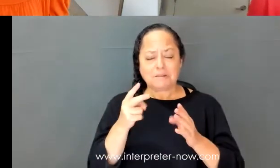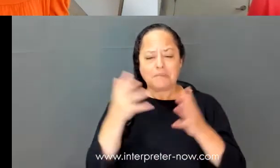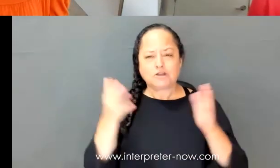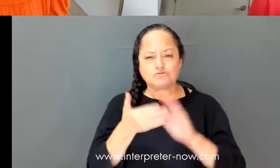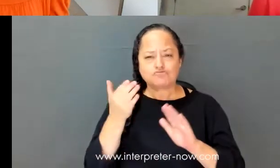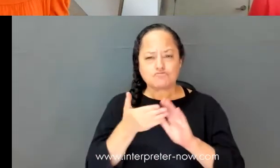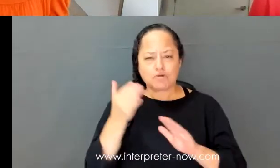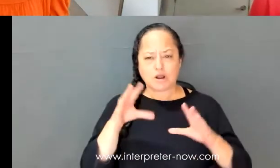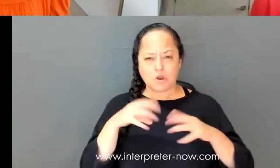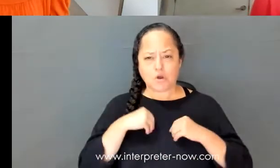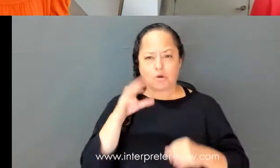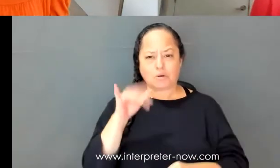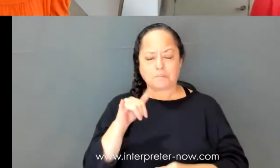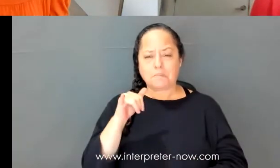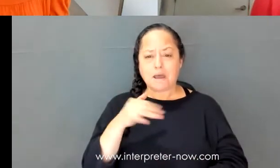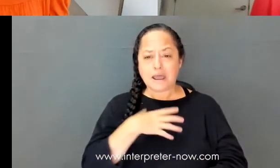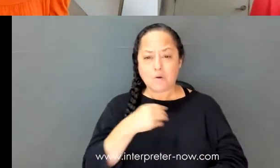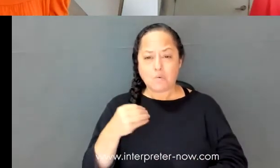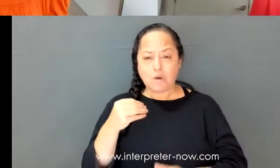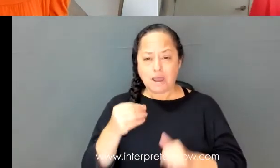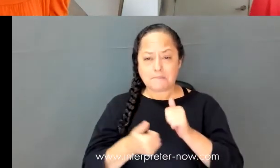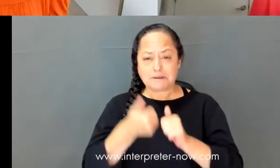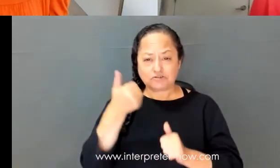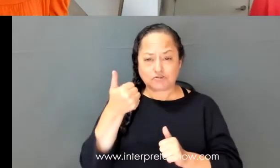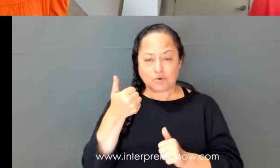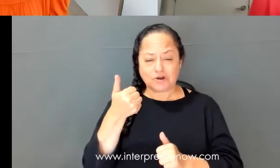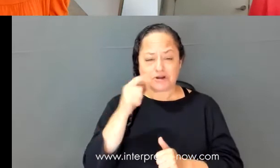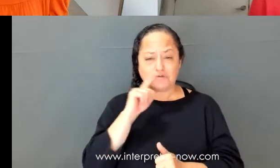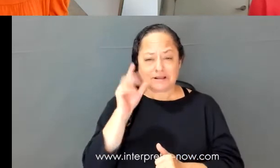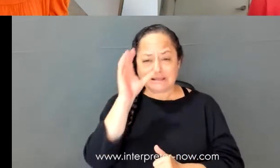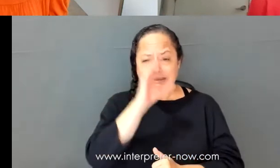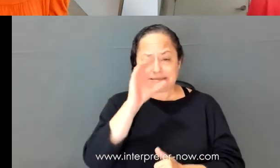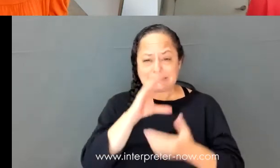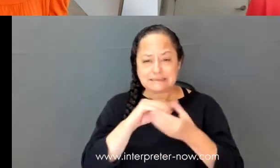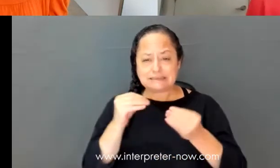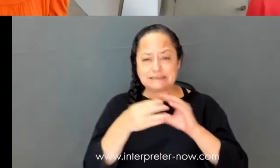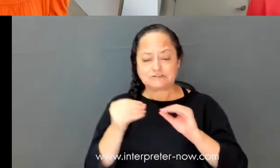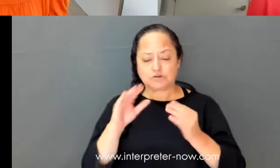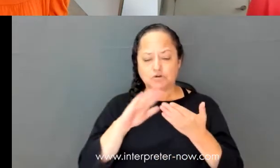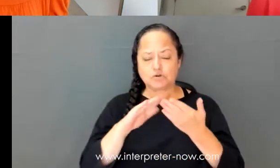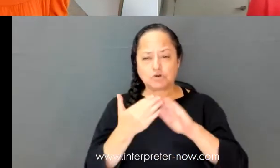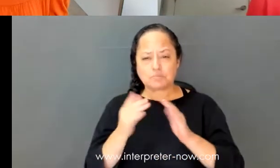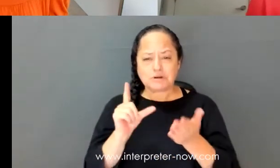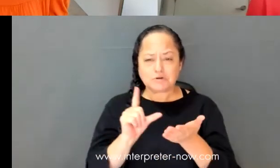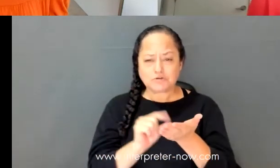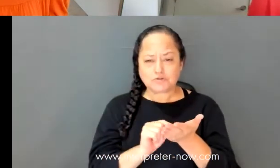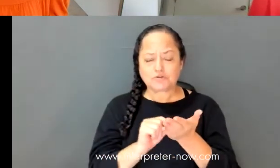owned by a White majority. And so, really seeking stories, community newspapers, community newsletters, community